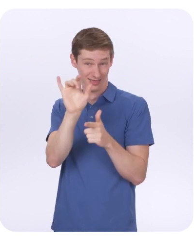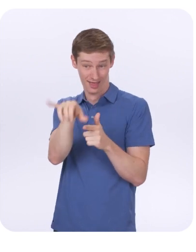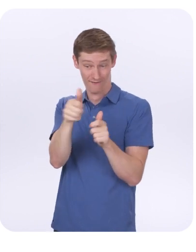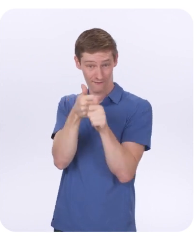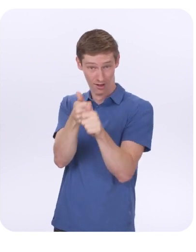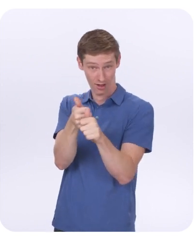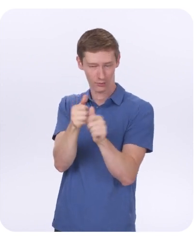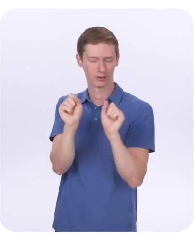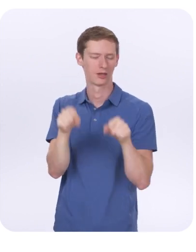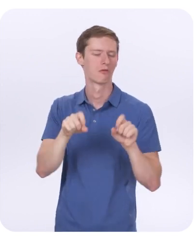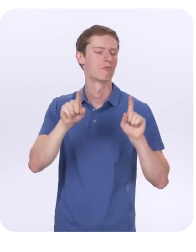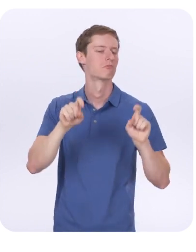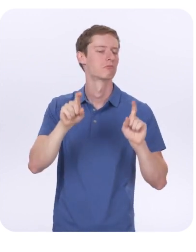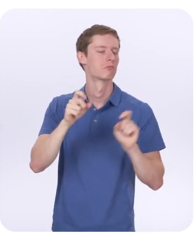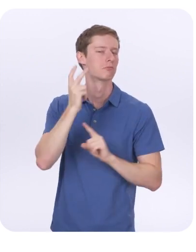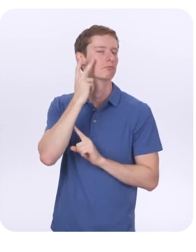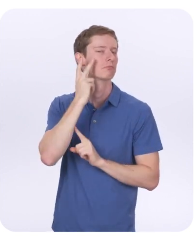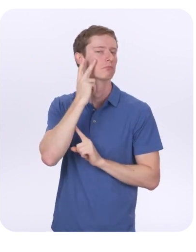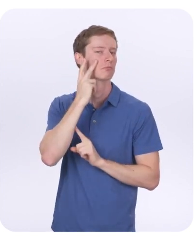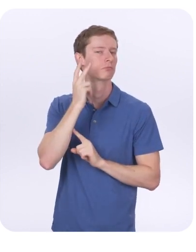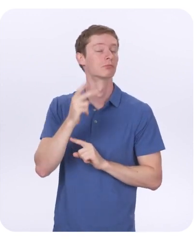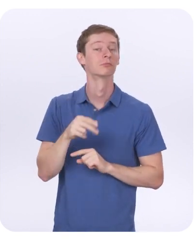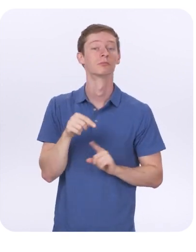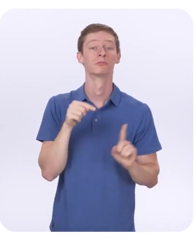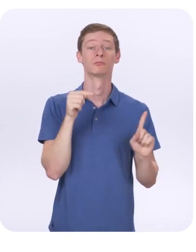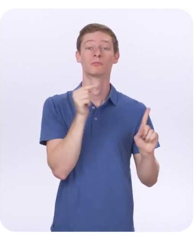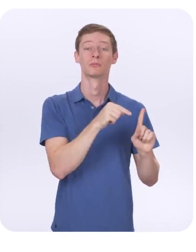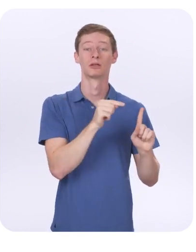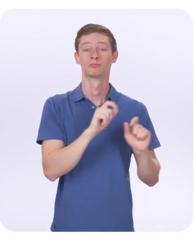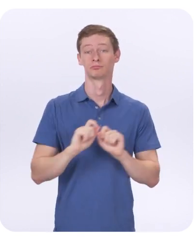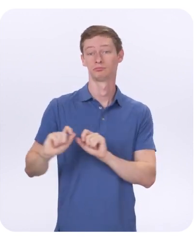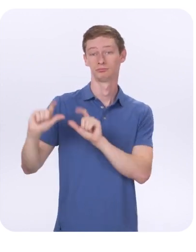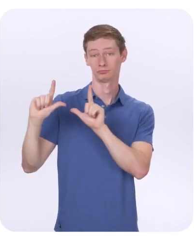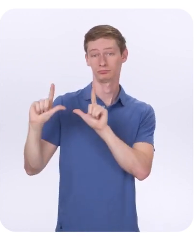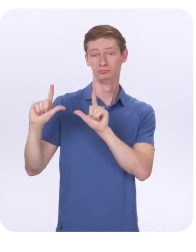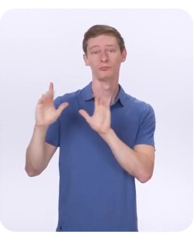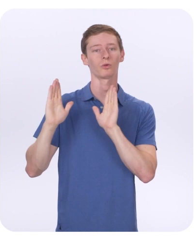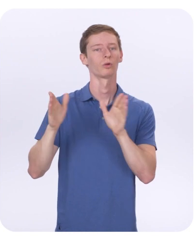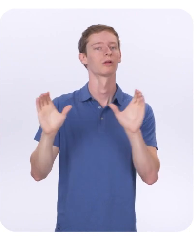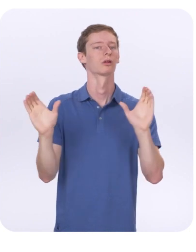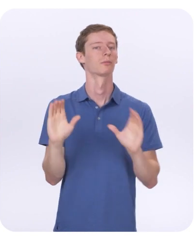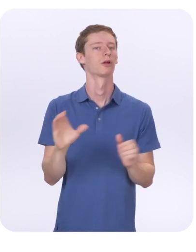and to some of our competitors on such a multilingual generation benchmark.